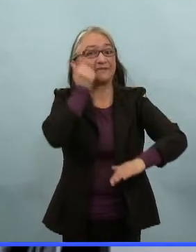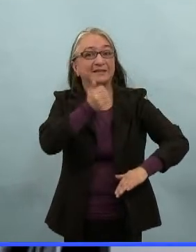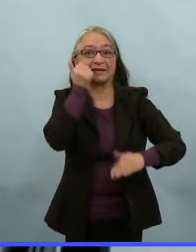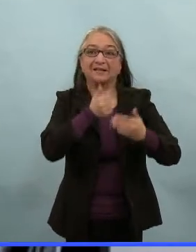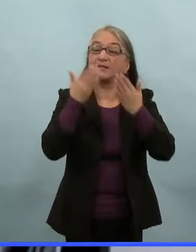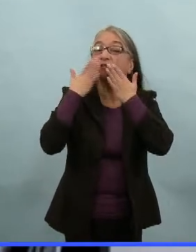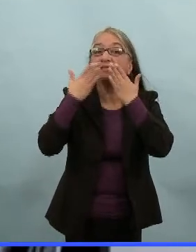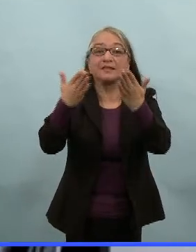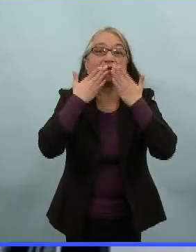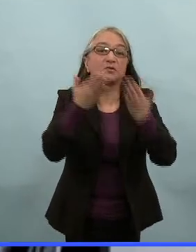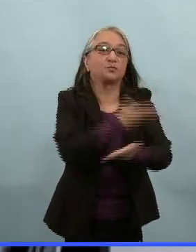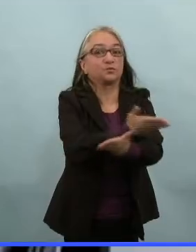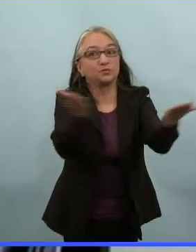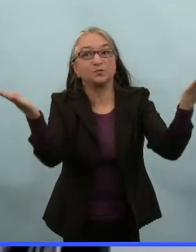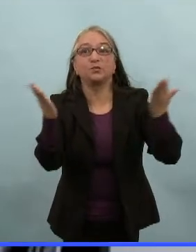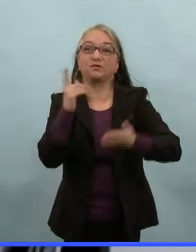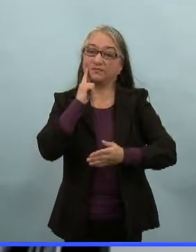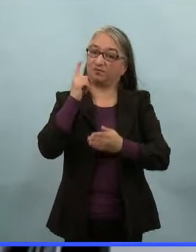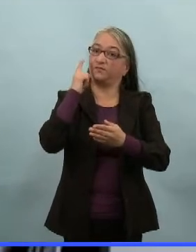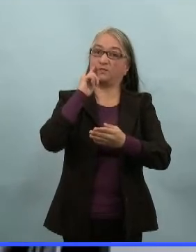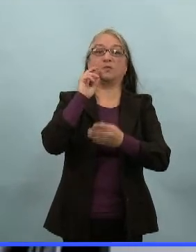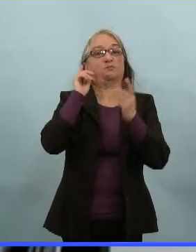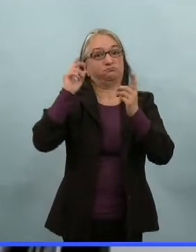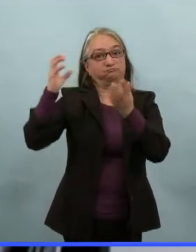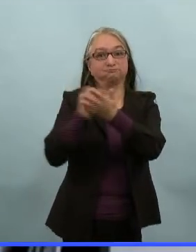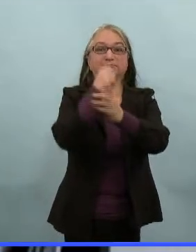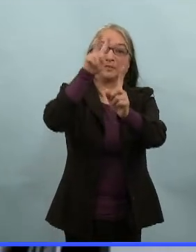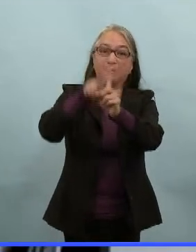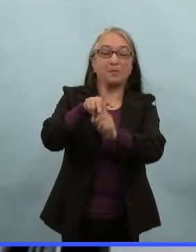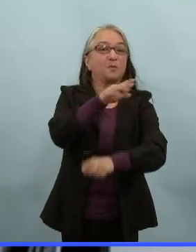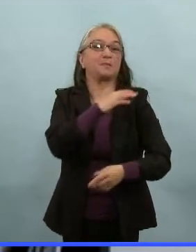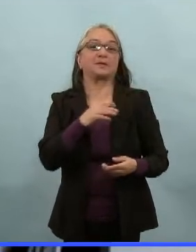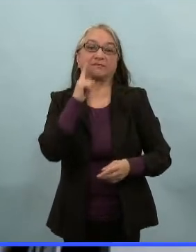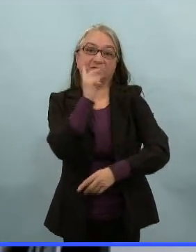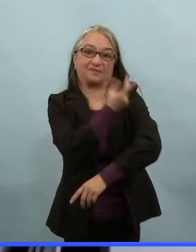but what we're seeing right now in terms of numbers related to the omicron variant